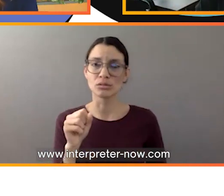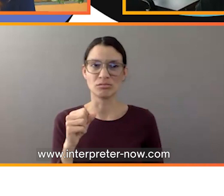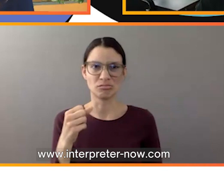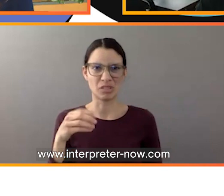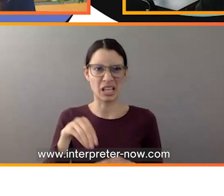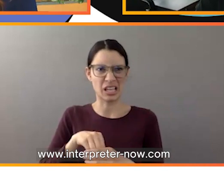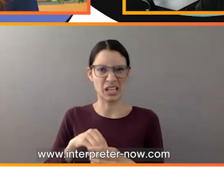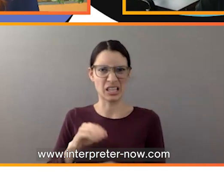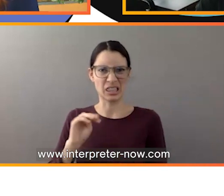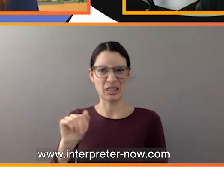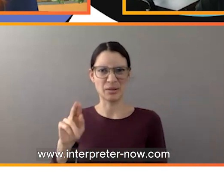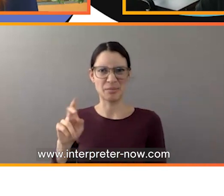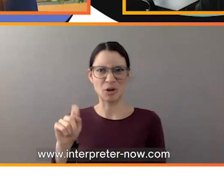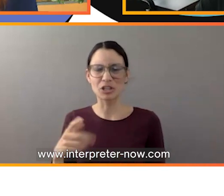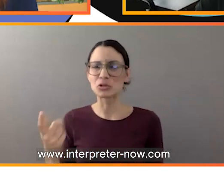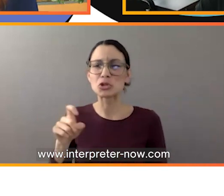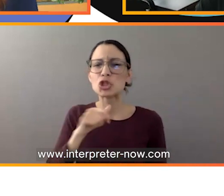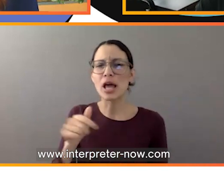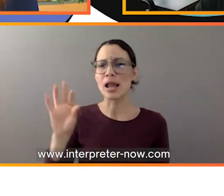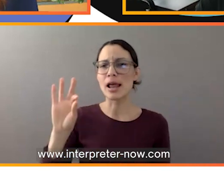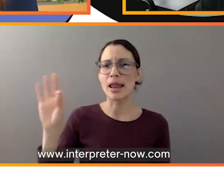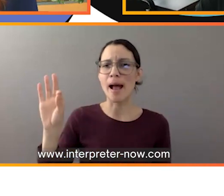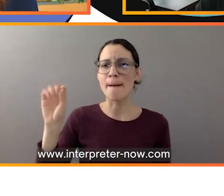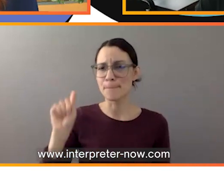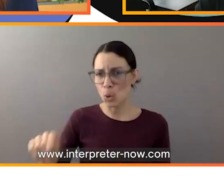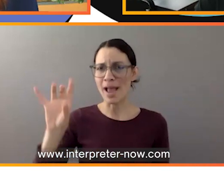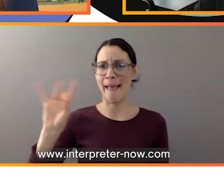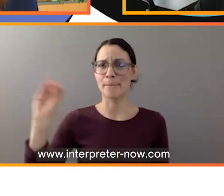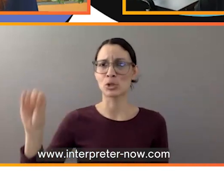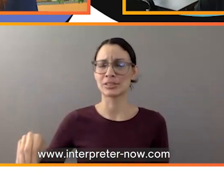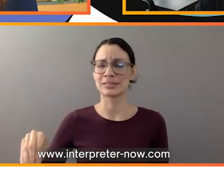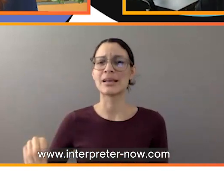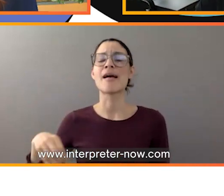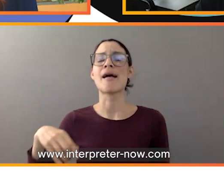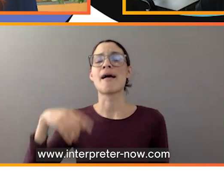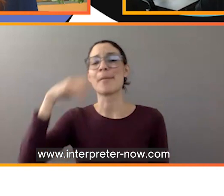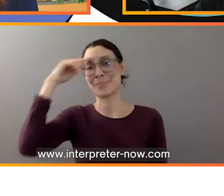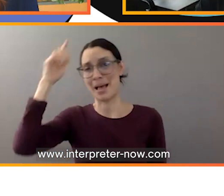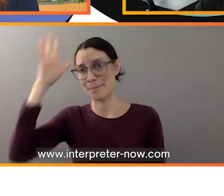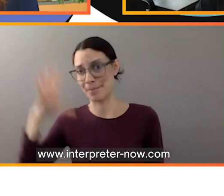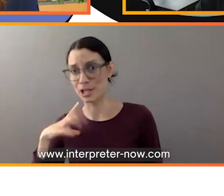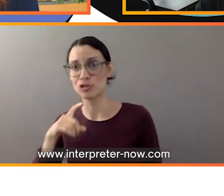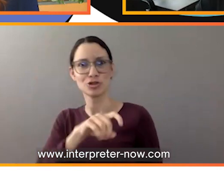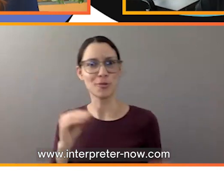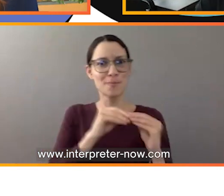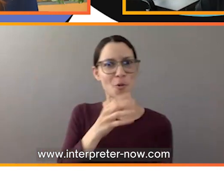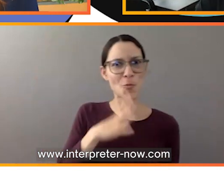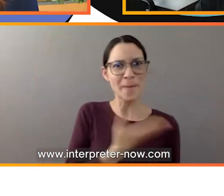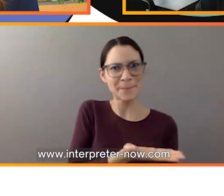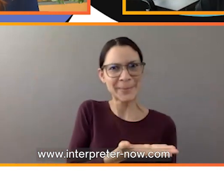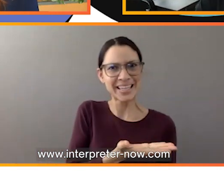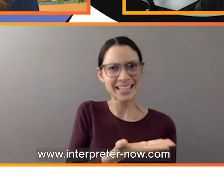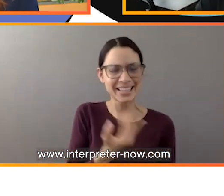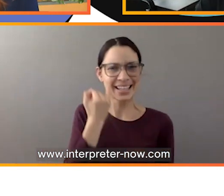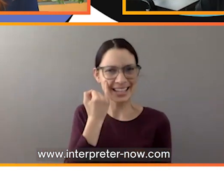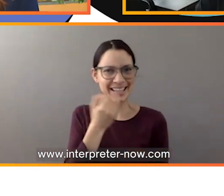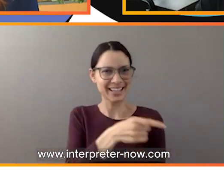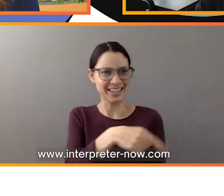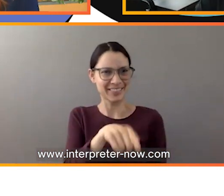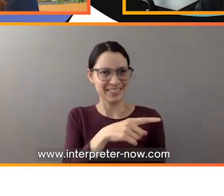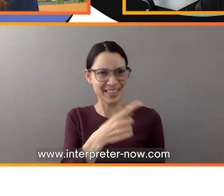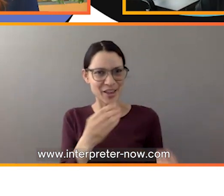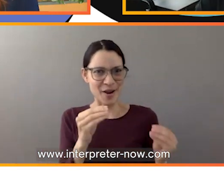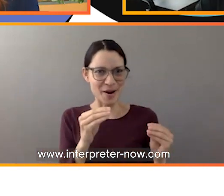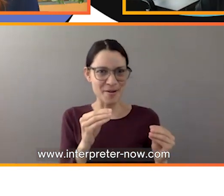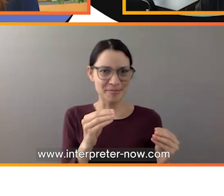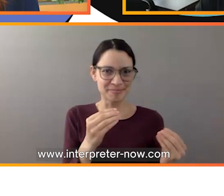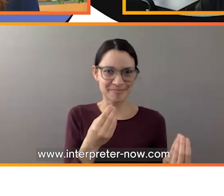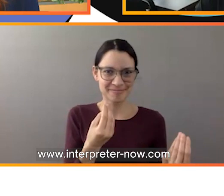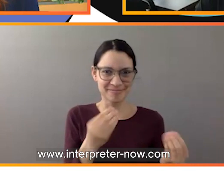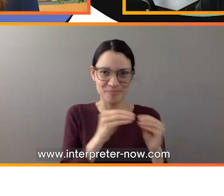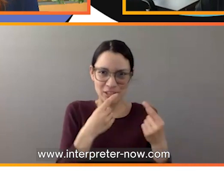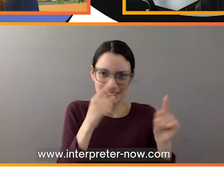I think the issue, too, is that there are definitely more opportunities for Black-owned